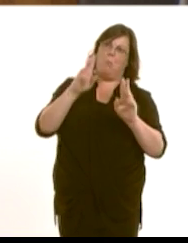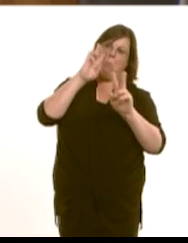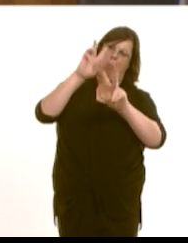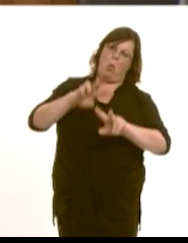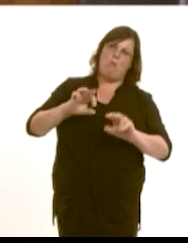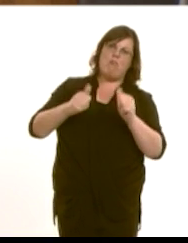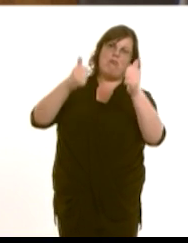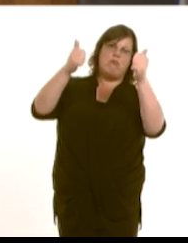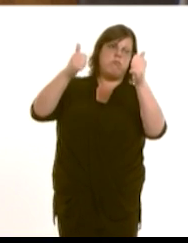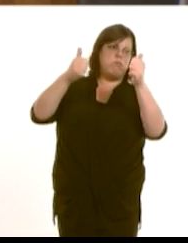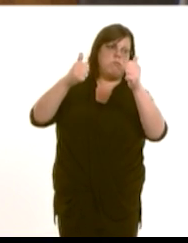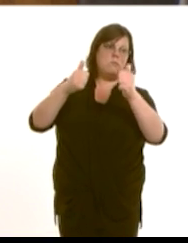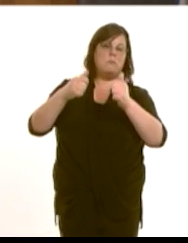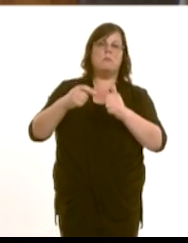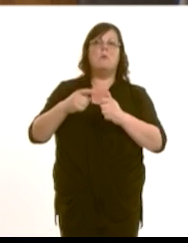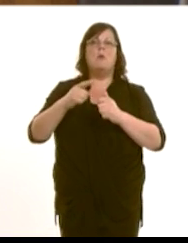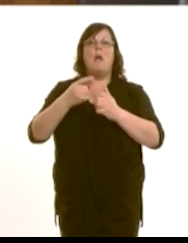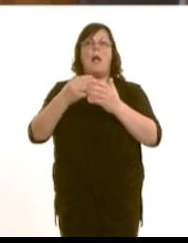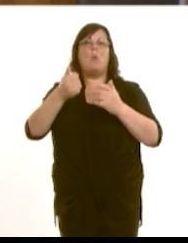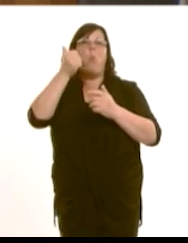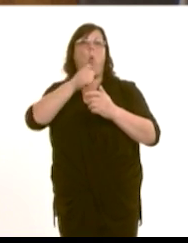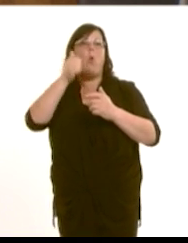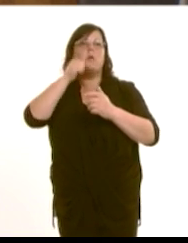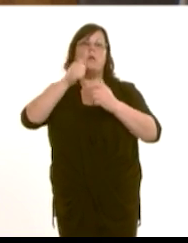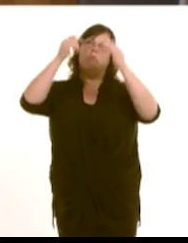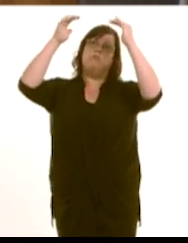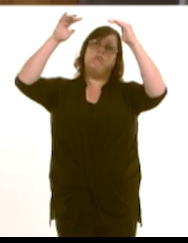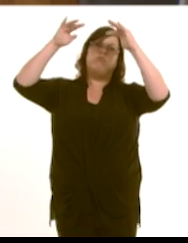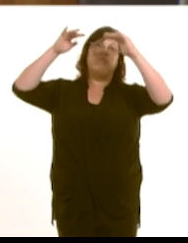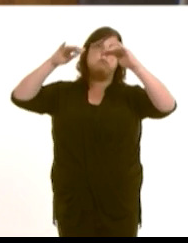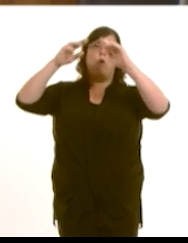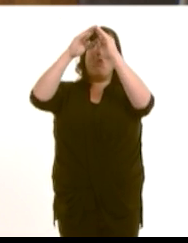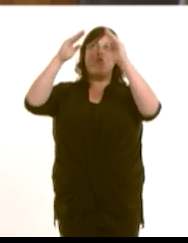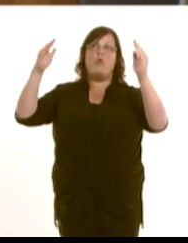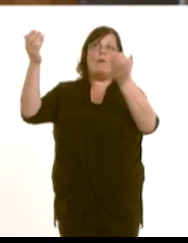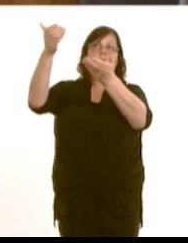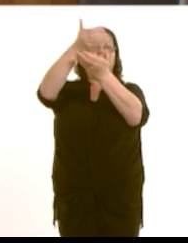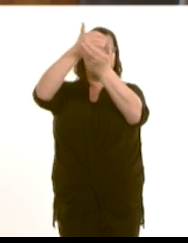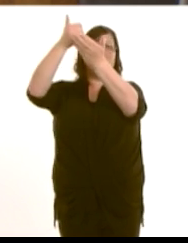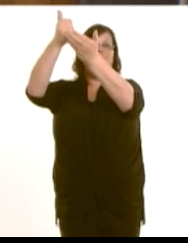category. Weíve seen water being collected from the roofs being used in the school itself.